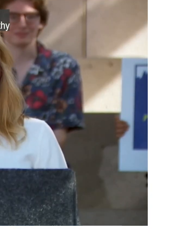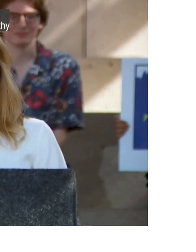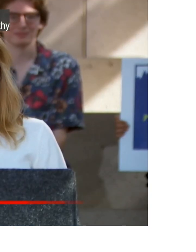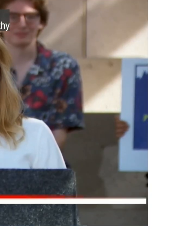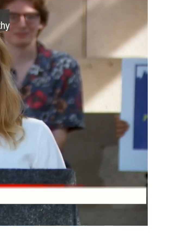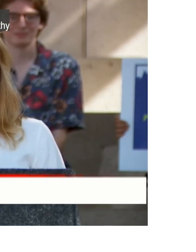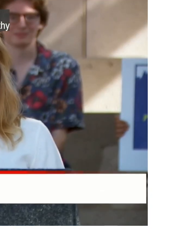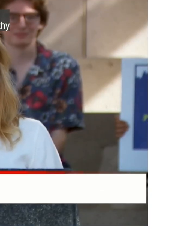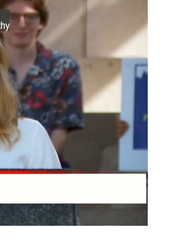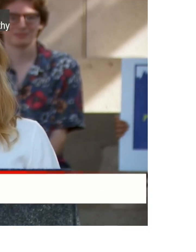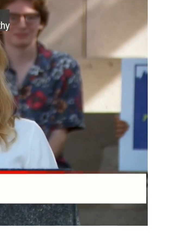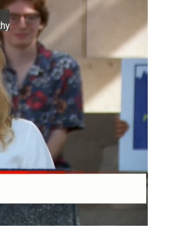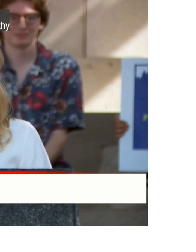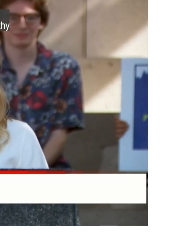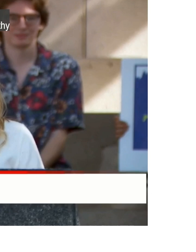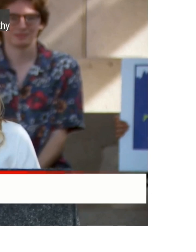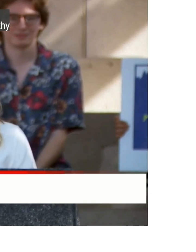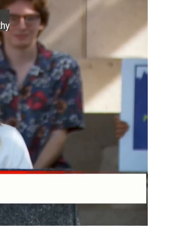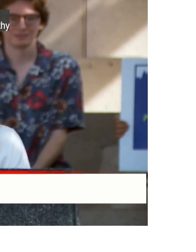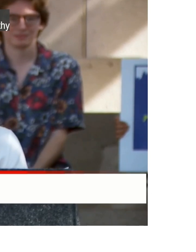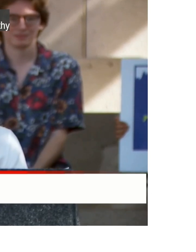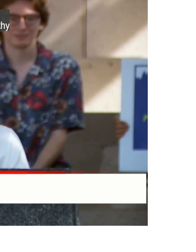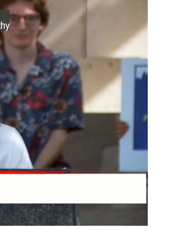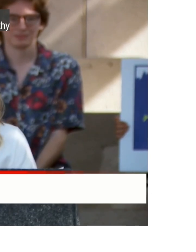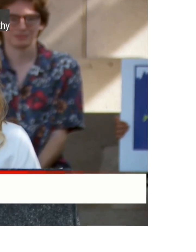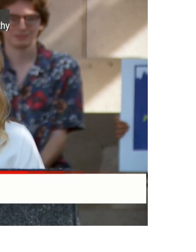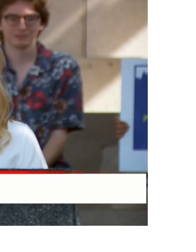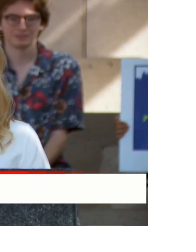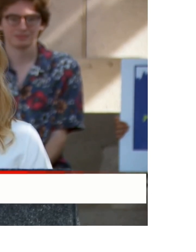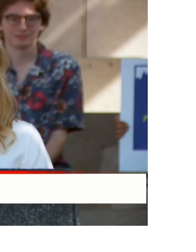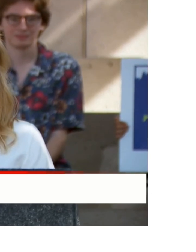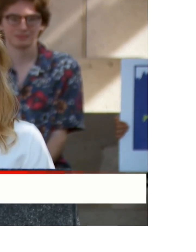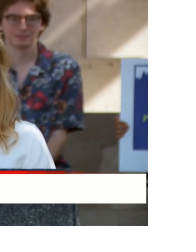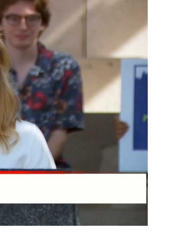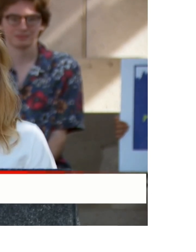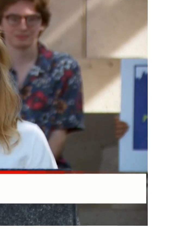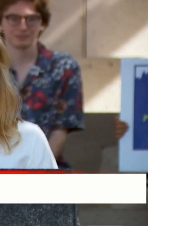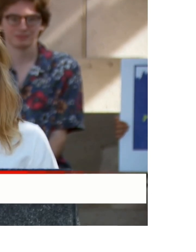our transportation system in a different way and to build empathy for the thousands of Austinites